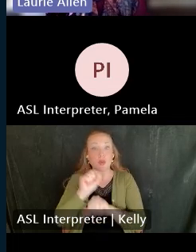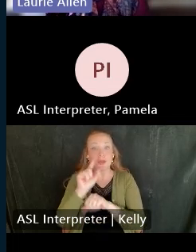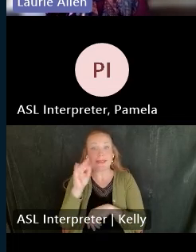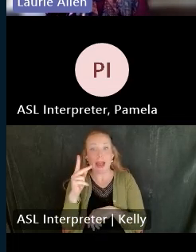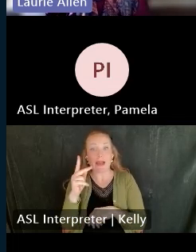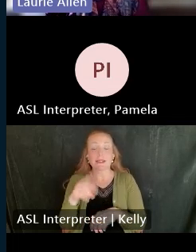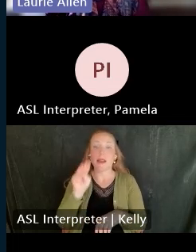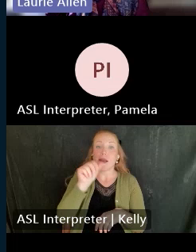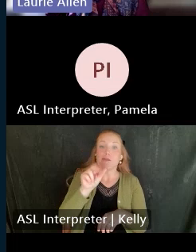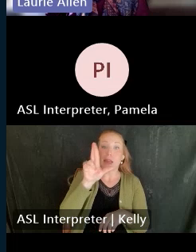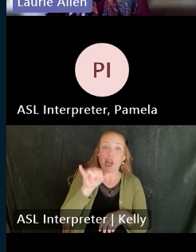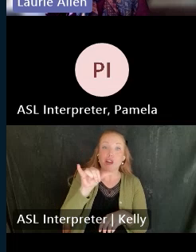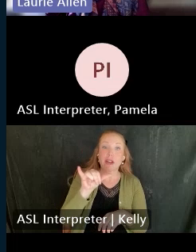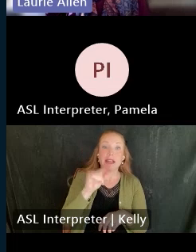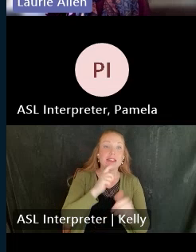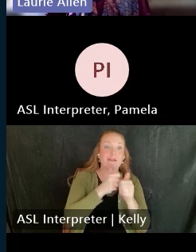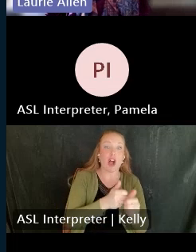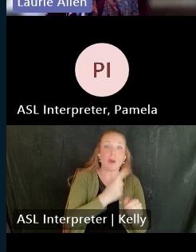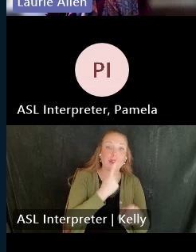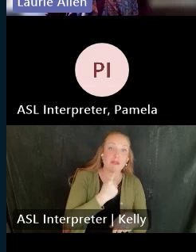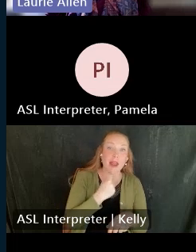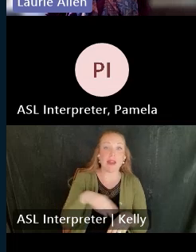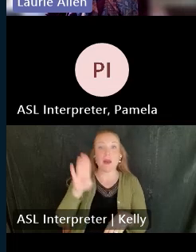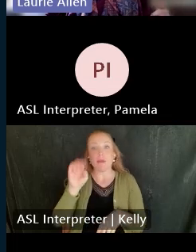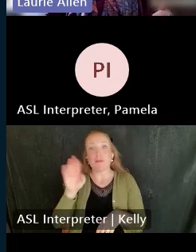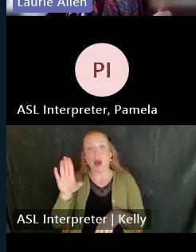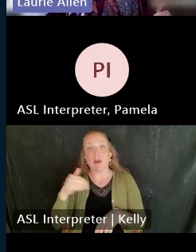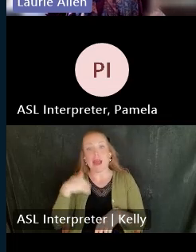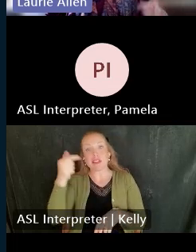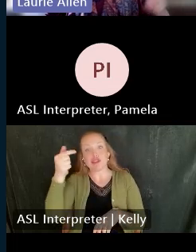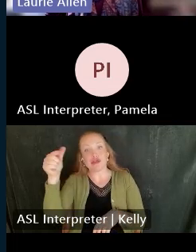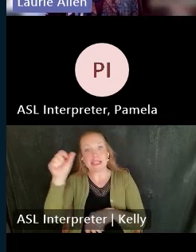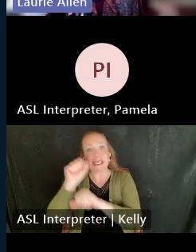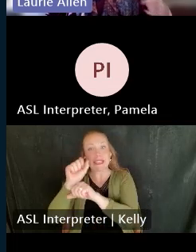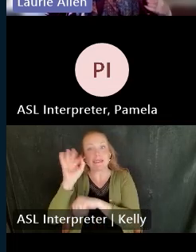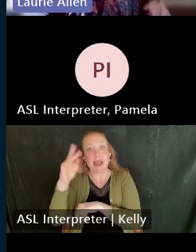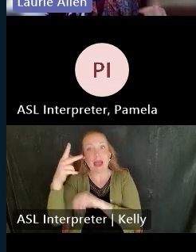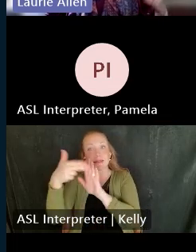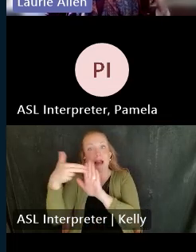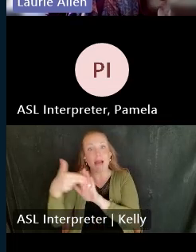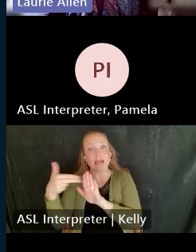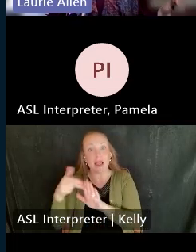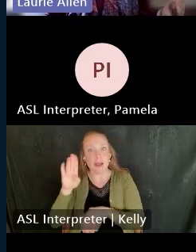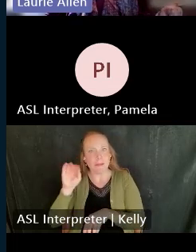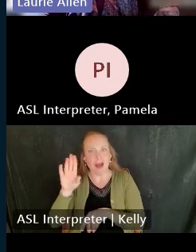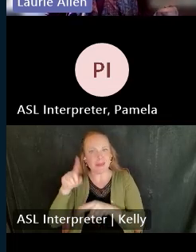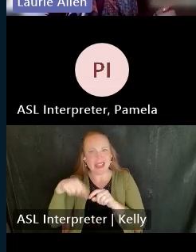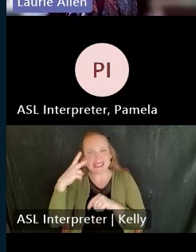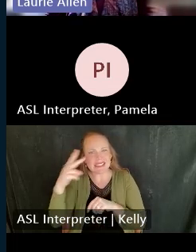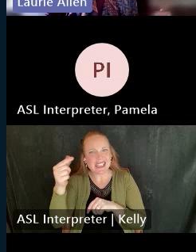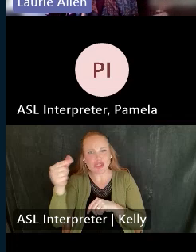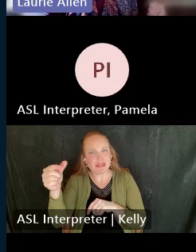if Bob has color blindness, he's not going to know which tasks are his. So be sure that you're adding your verbiage